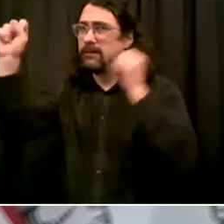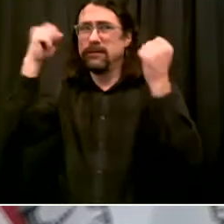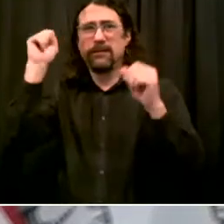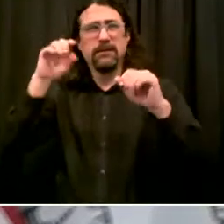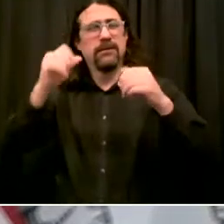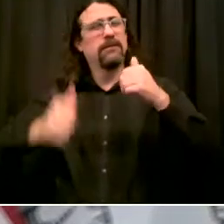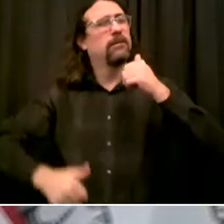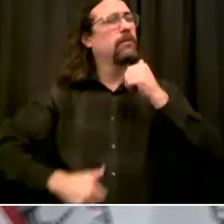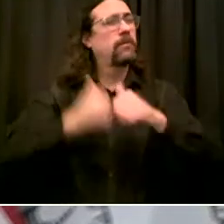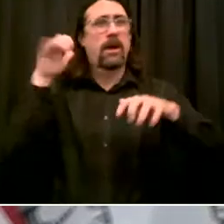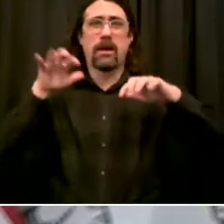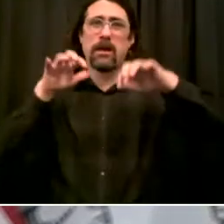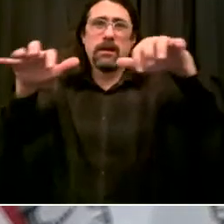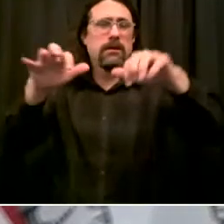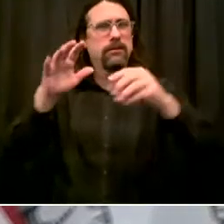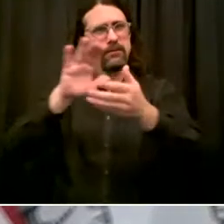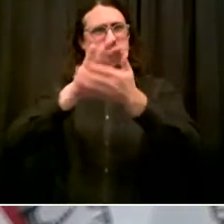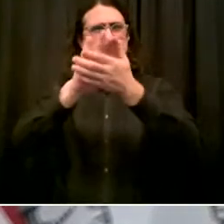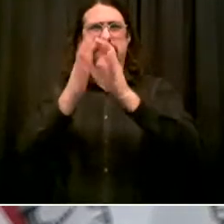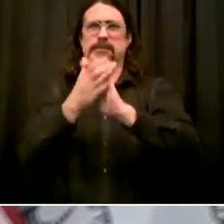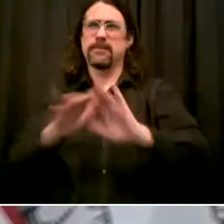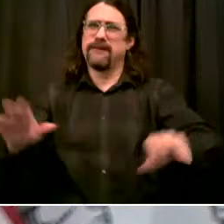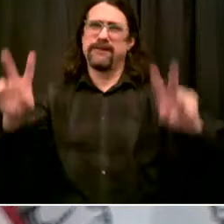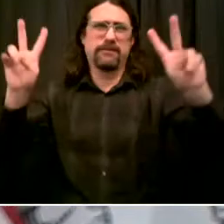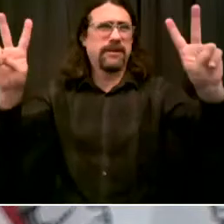ROPTEST PROTEST PEACEFULLY,